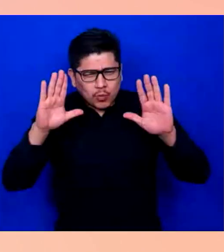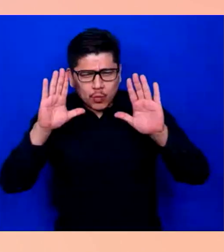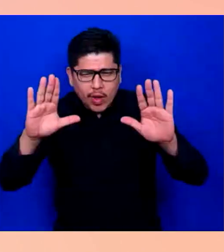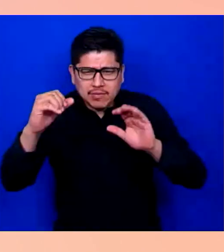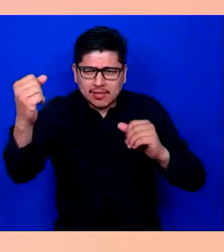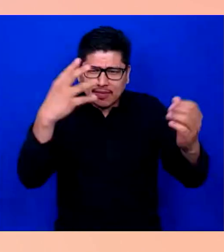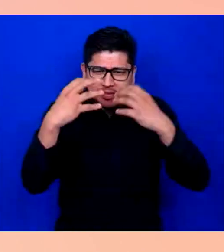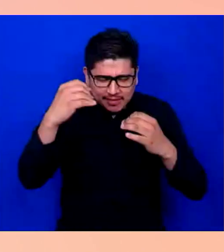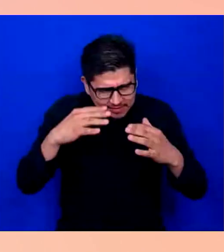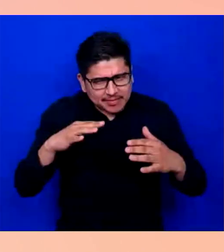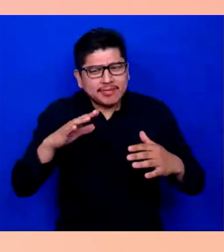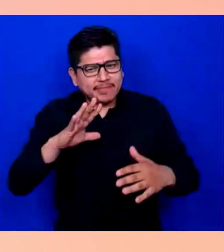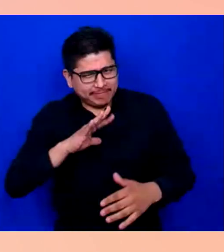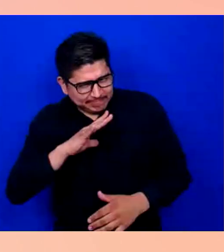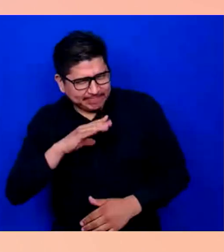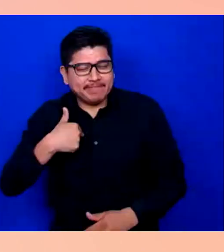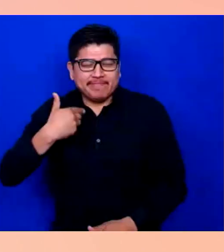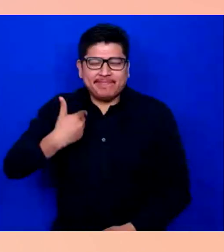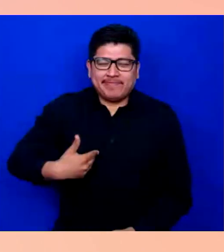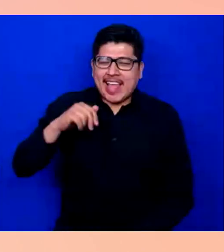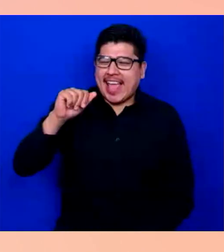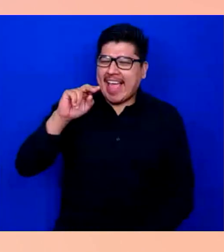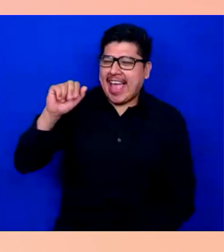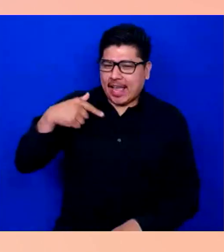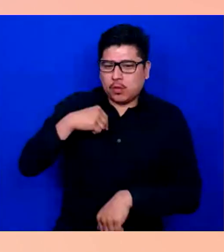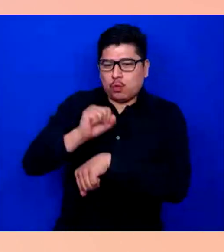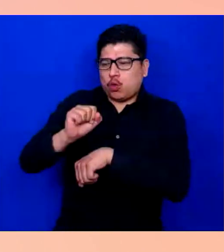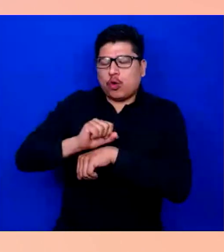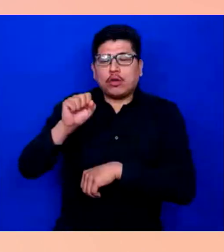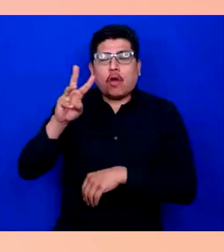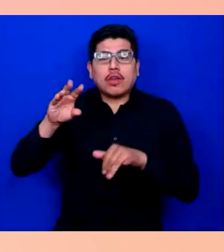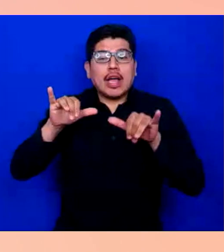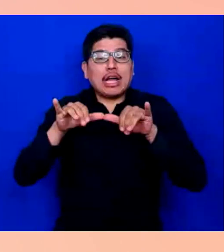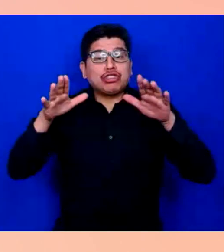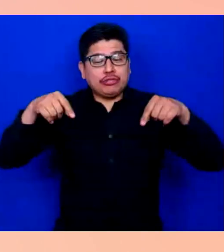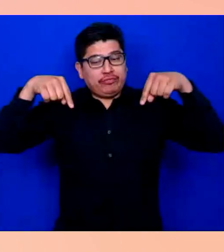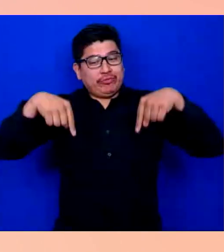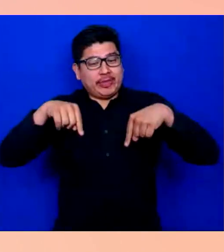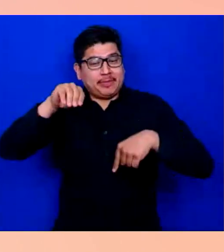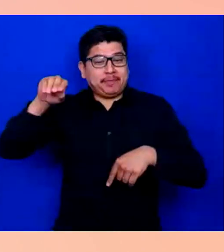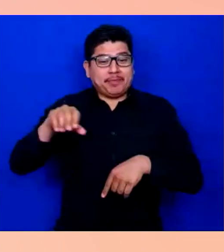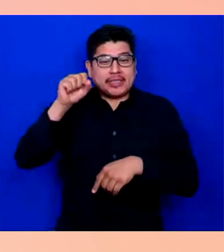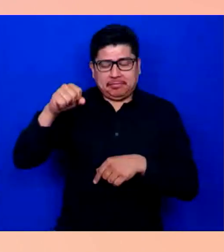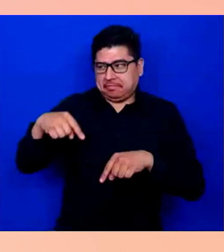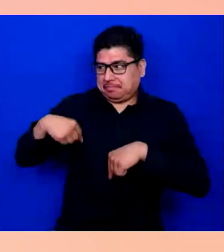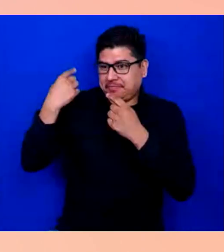Though I'm four years into my professional career, I've have been coding games and websites since I was 12 years old.